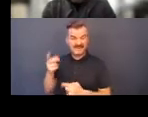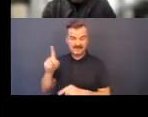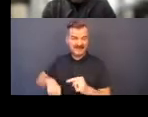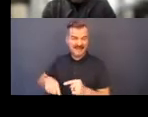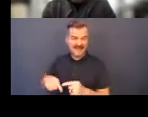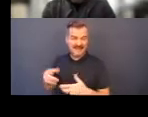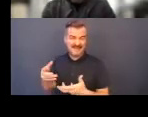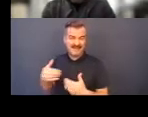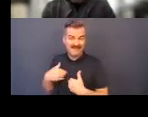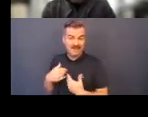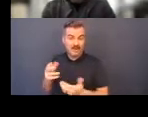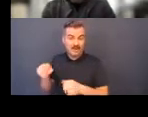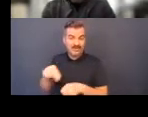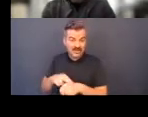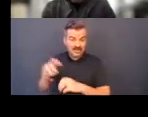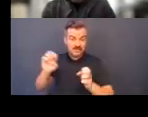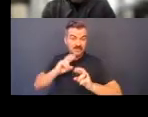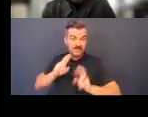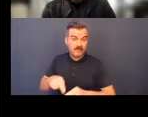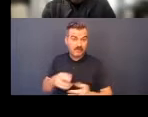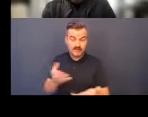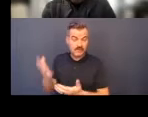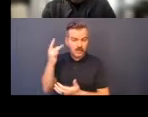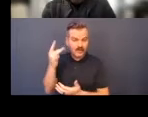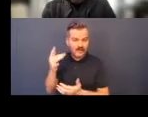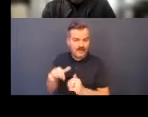15:44:03 of even our national emergency response, due to the ways in which, in emergency and